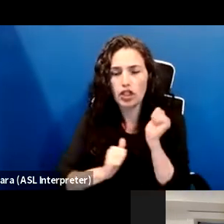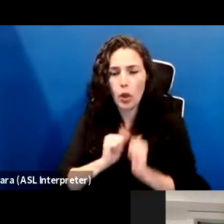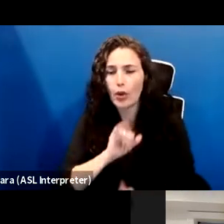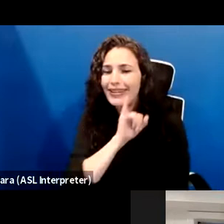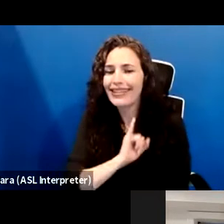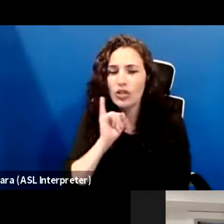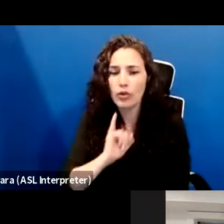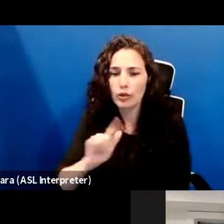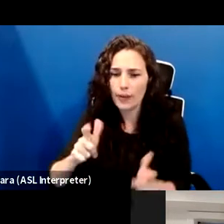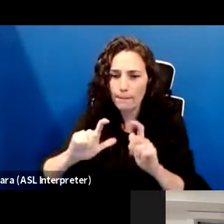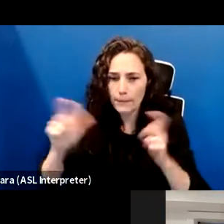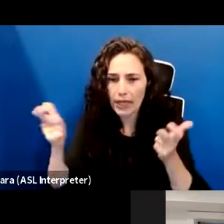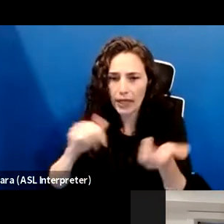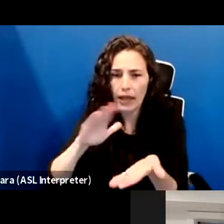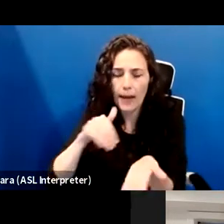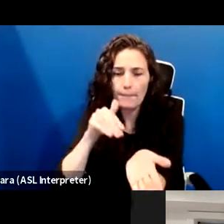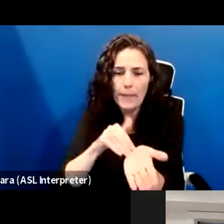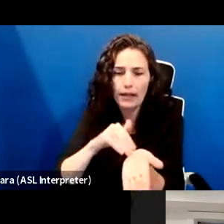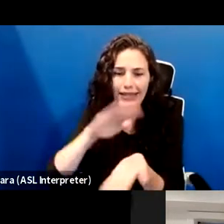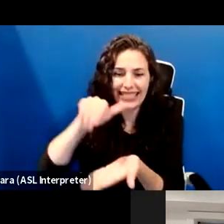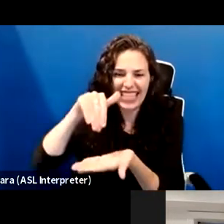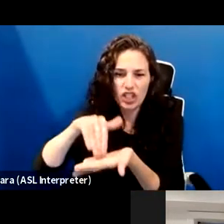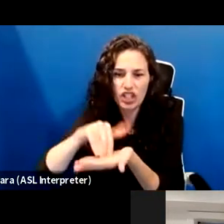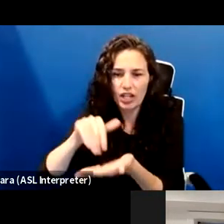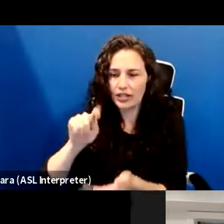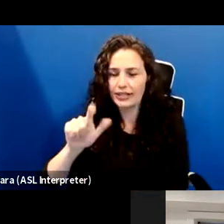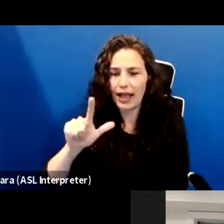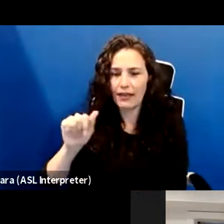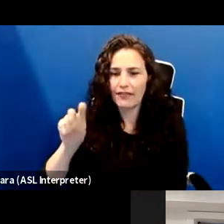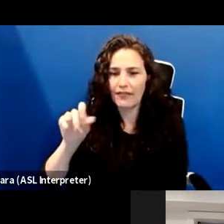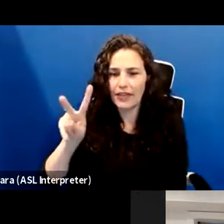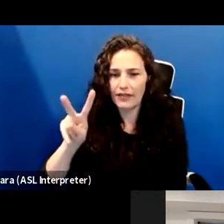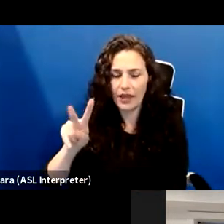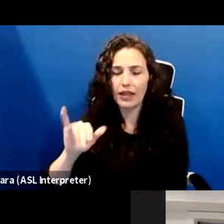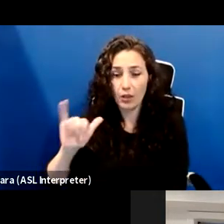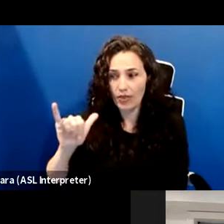medical center in Tel Aviv, and also in the center of Israel.